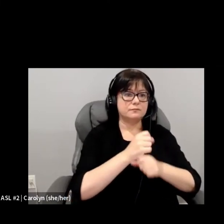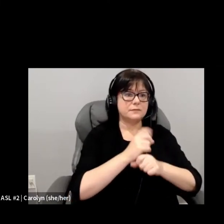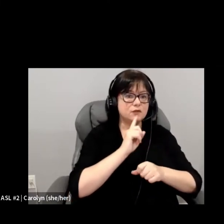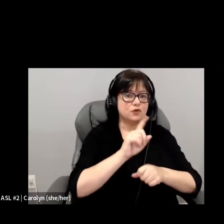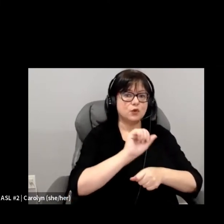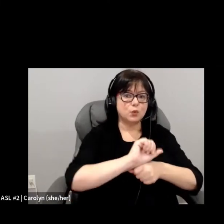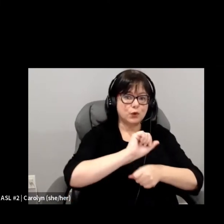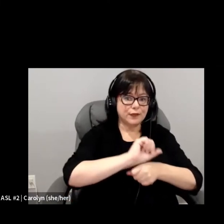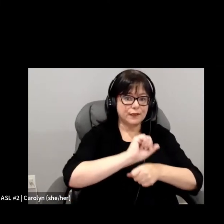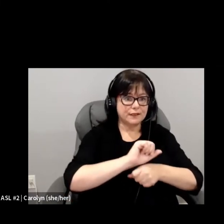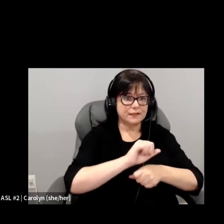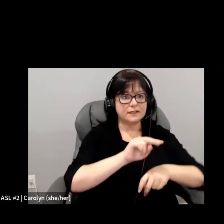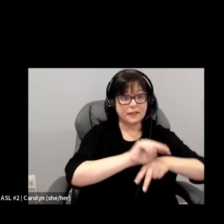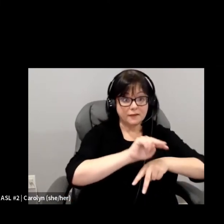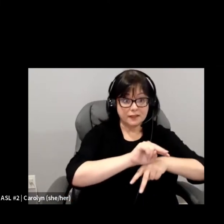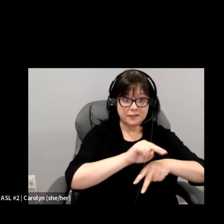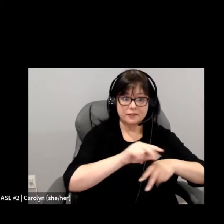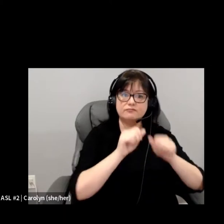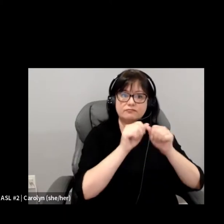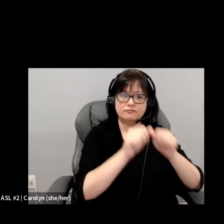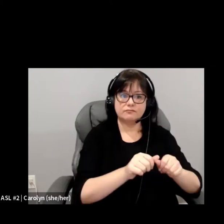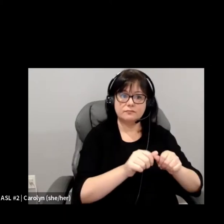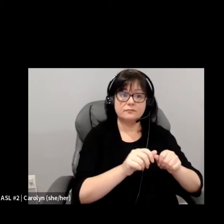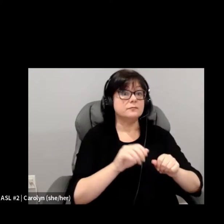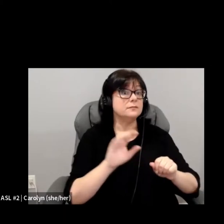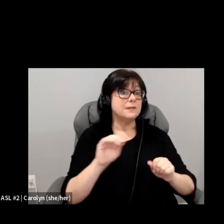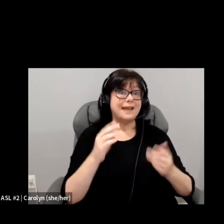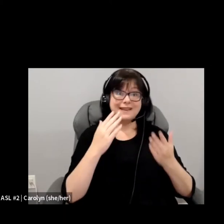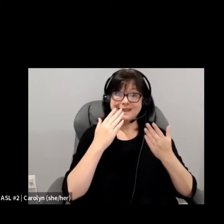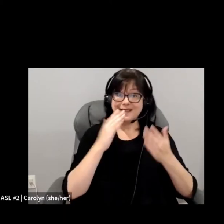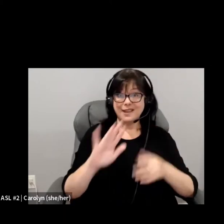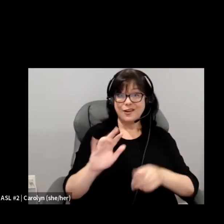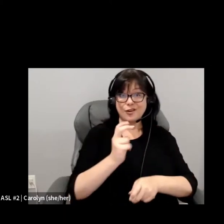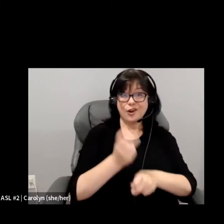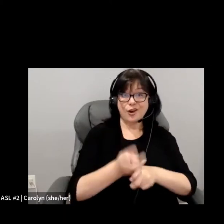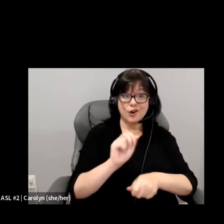THERE IS NOTHING EXCEPTIONAL TO REPORT BECAUSE OF THEIR HARD WORK.